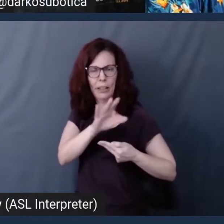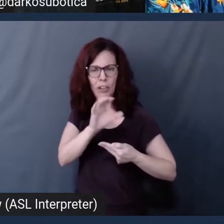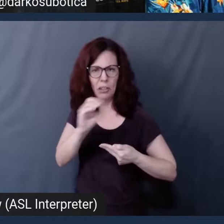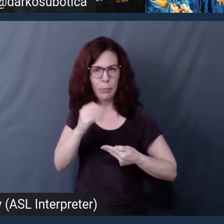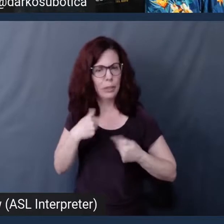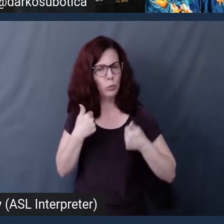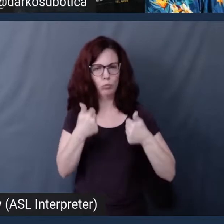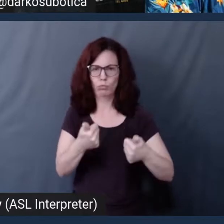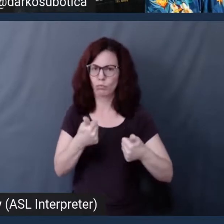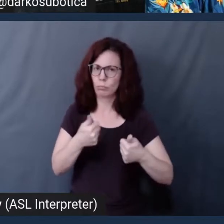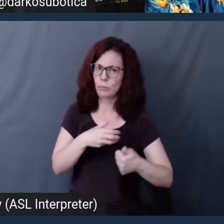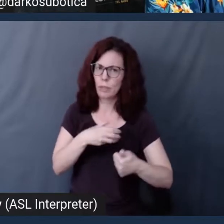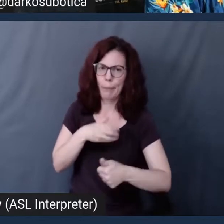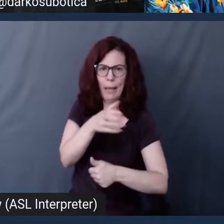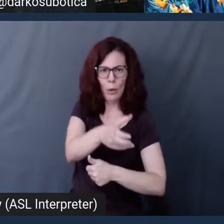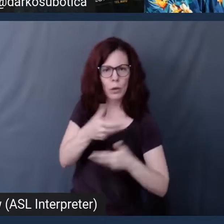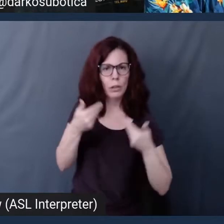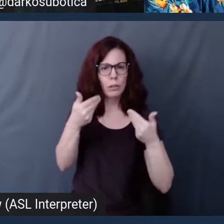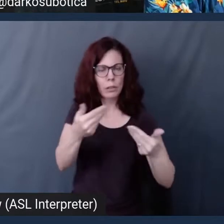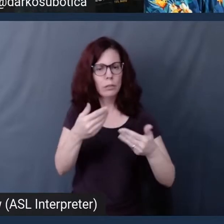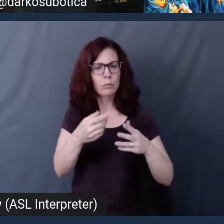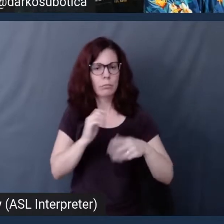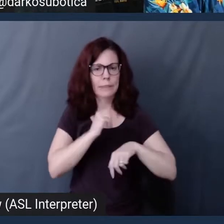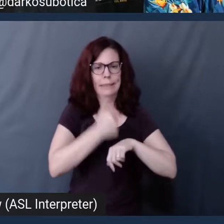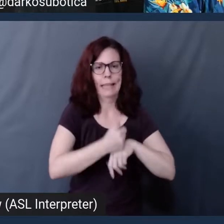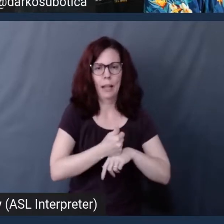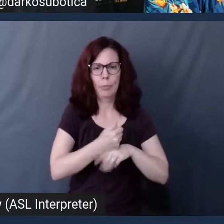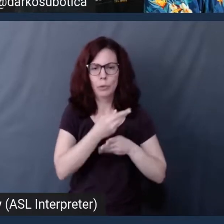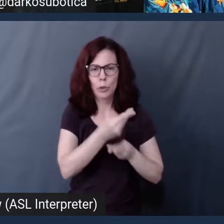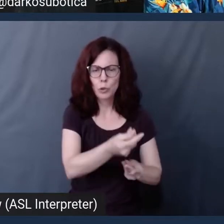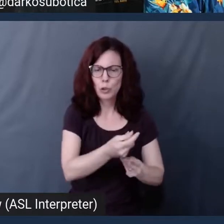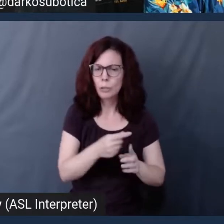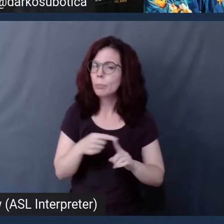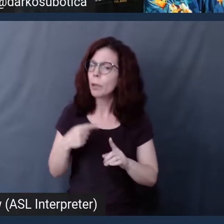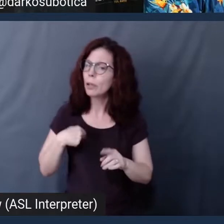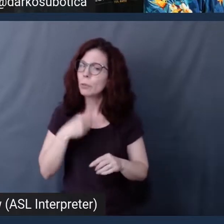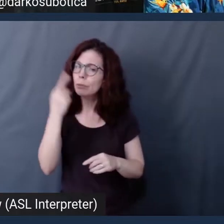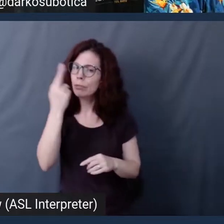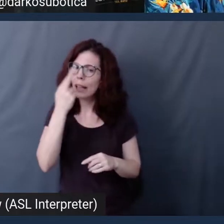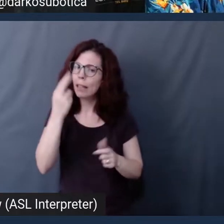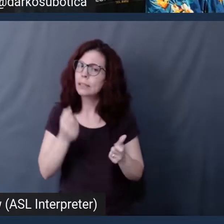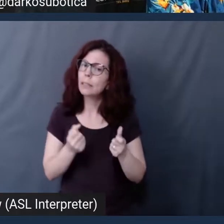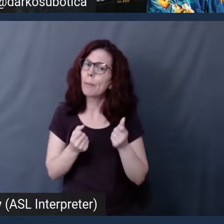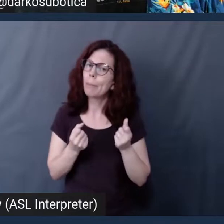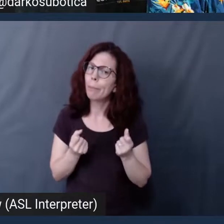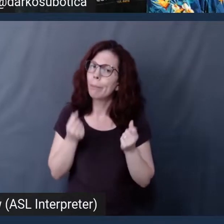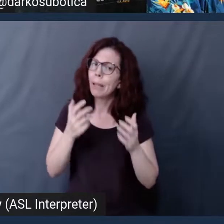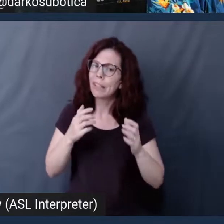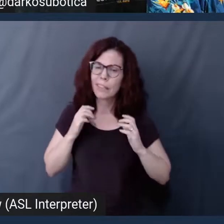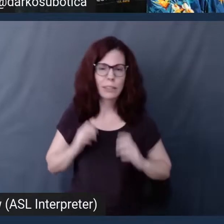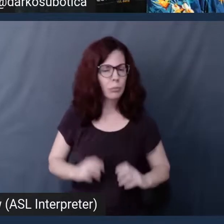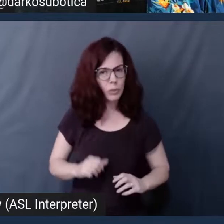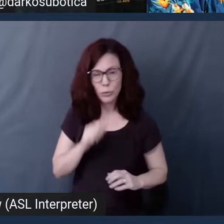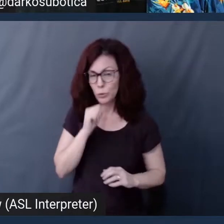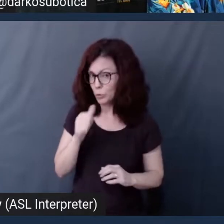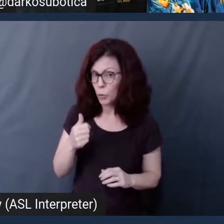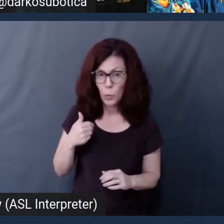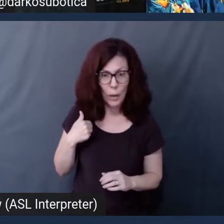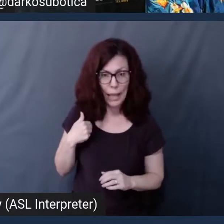and we work with them to get the solution going. But what we are finding out is that a vast majority of customers don't have all these skills,